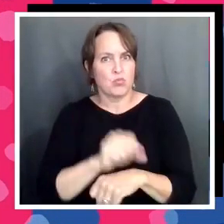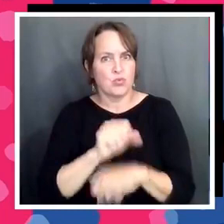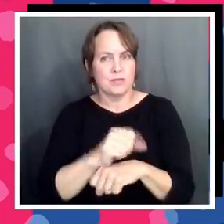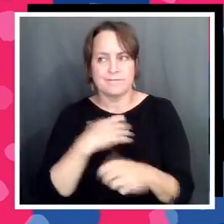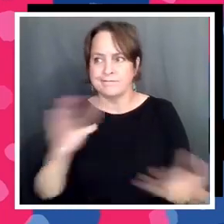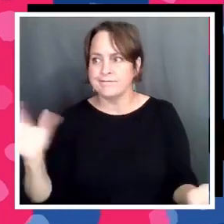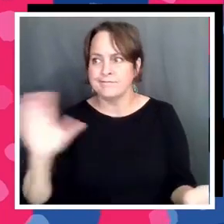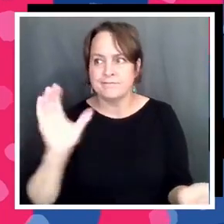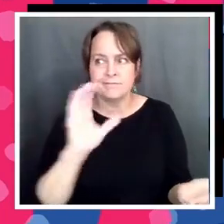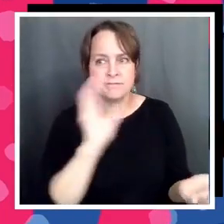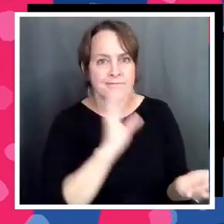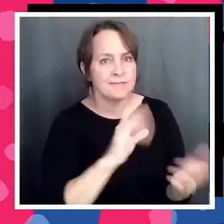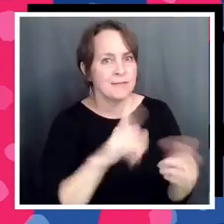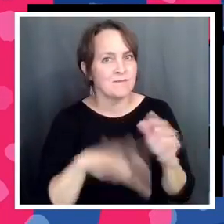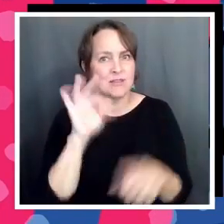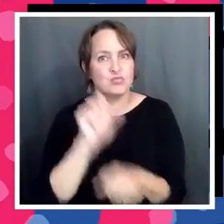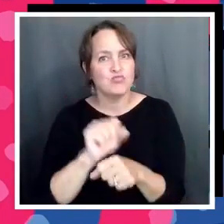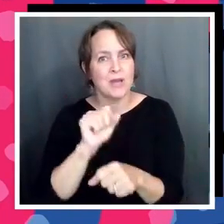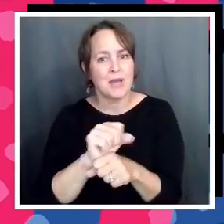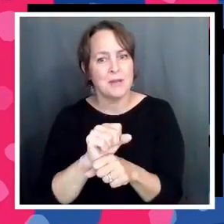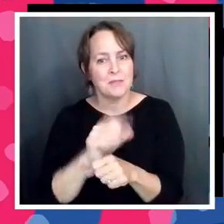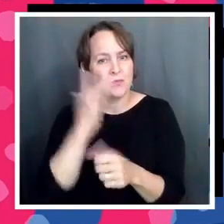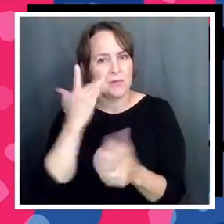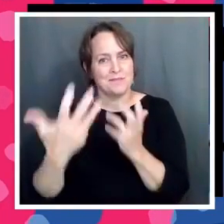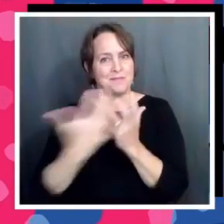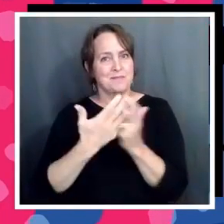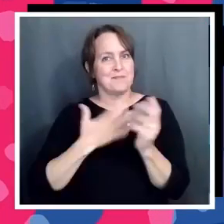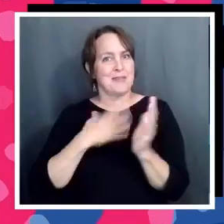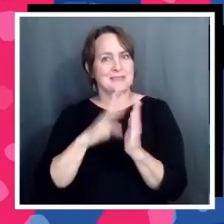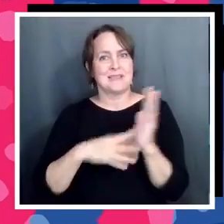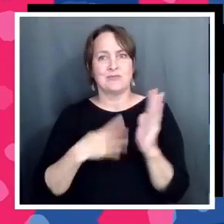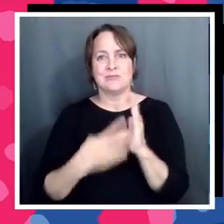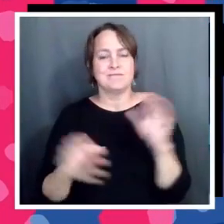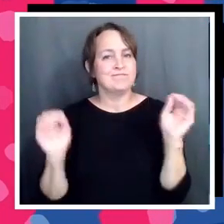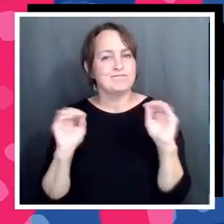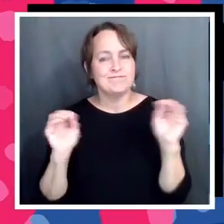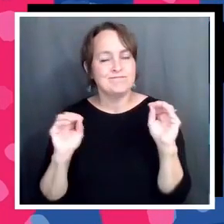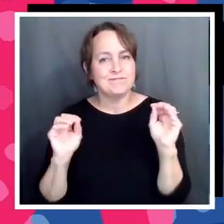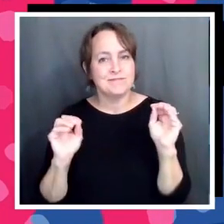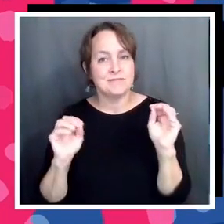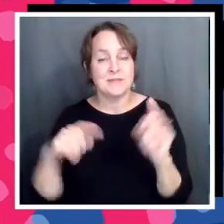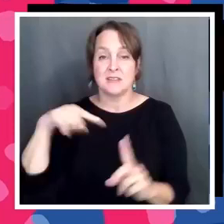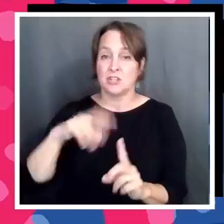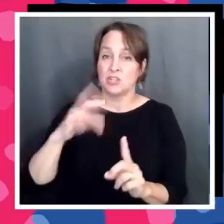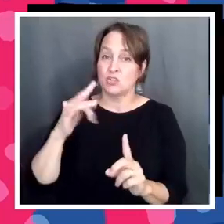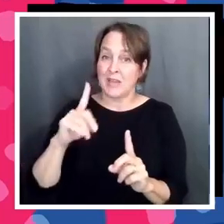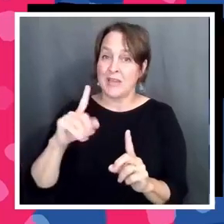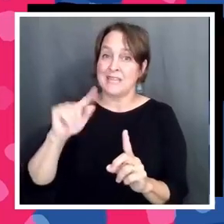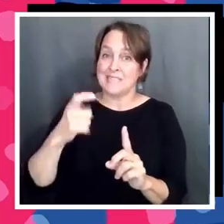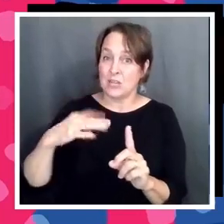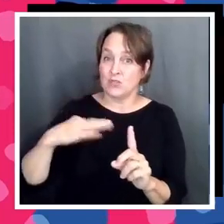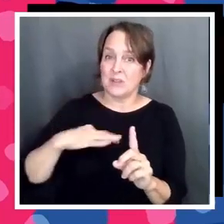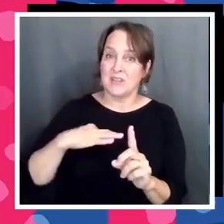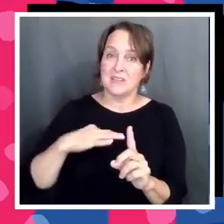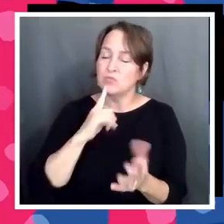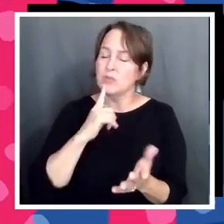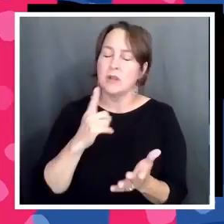THE PANDEMIC HIT JUST LIKE